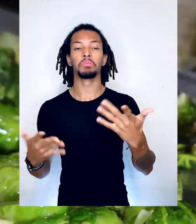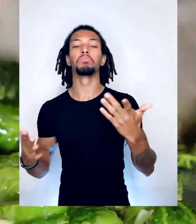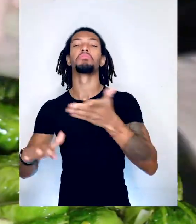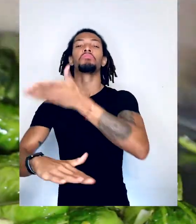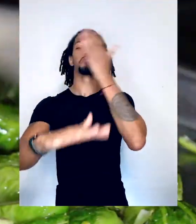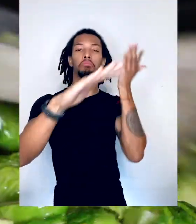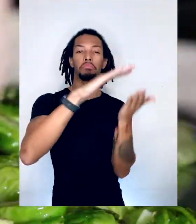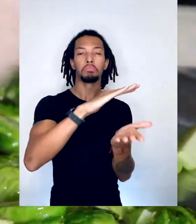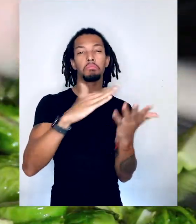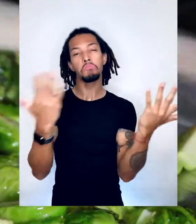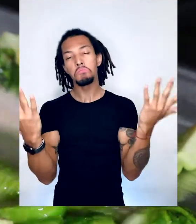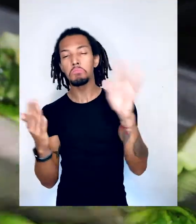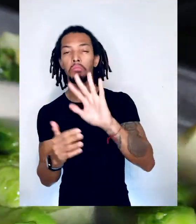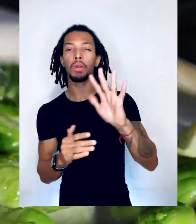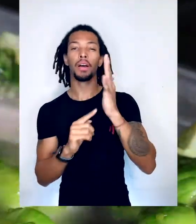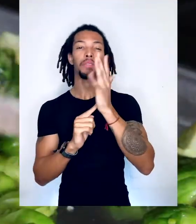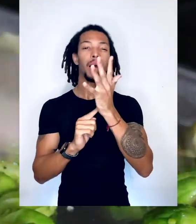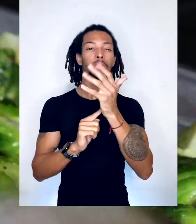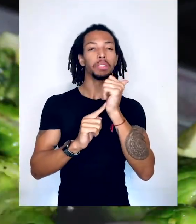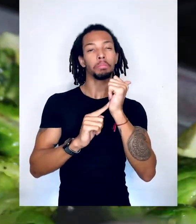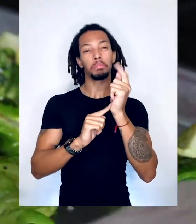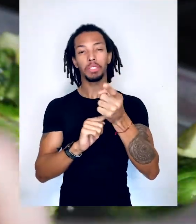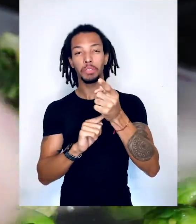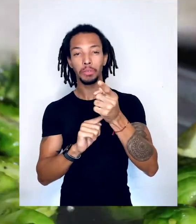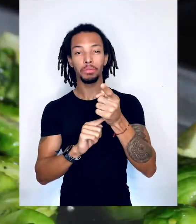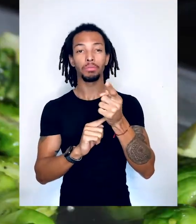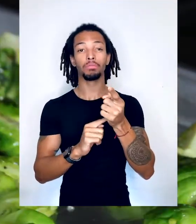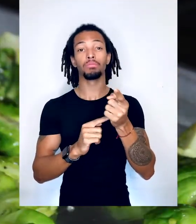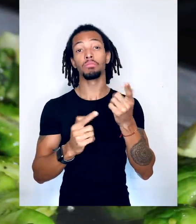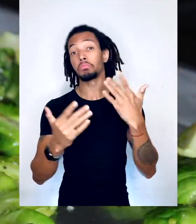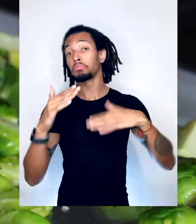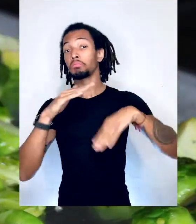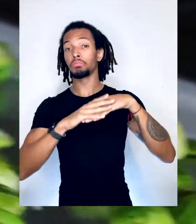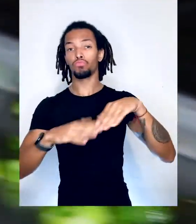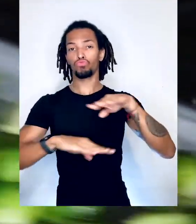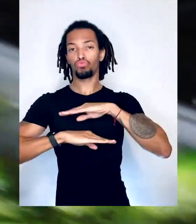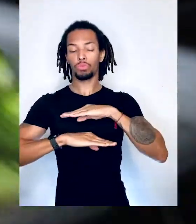them back in the oven for another five to ten minutes, or until i'm happy with the texture.